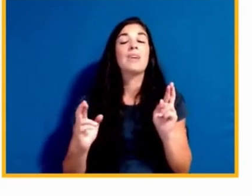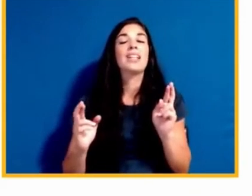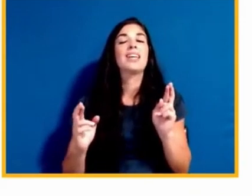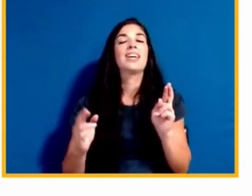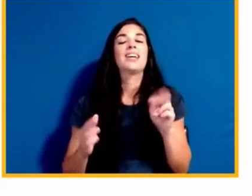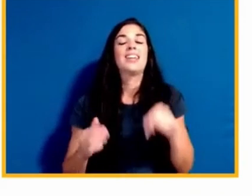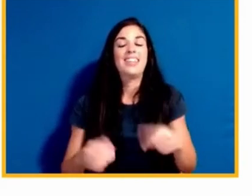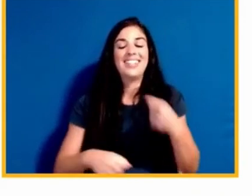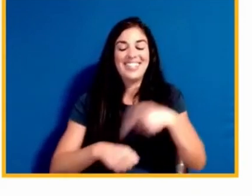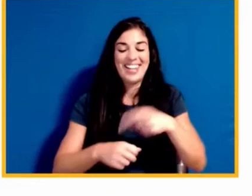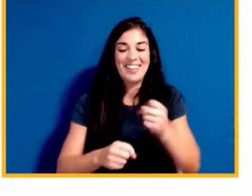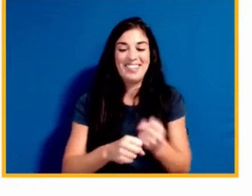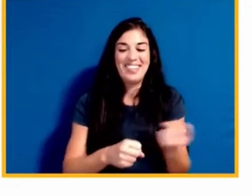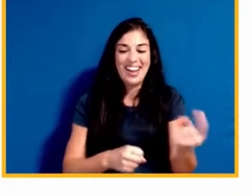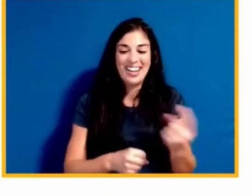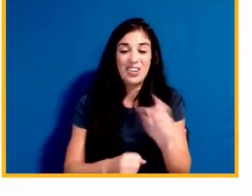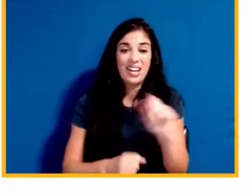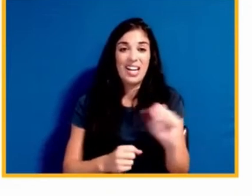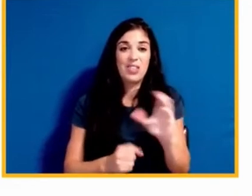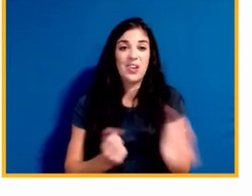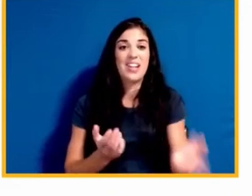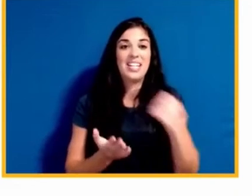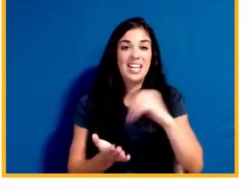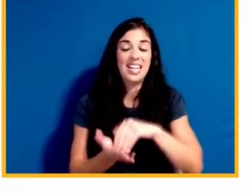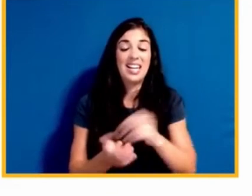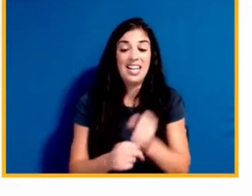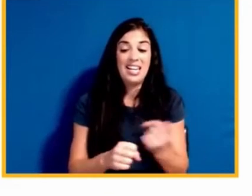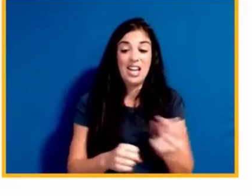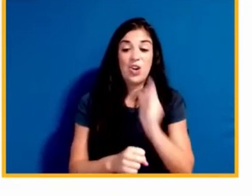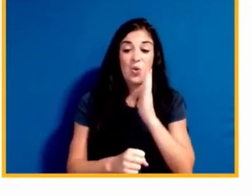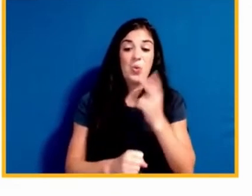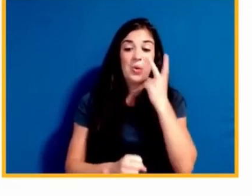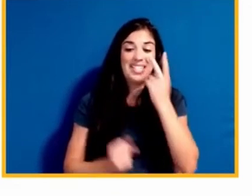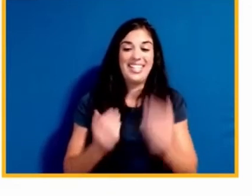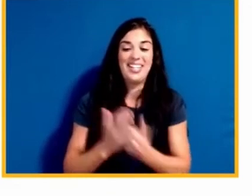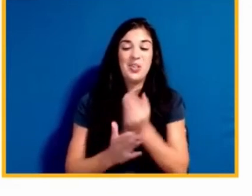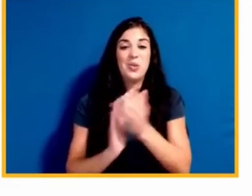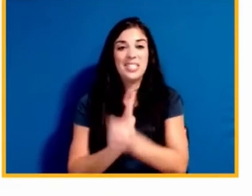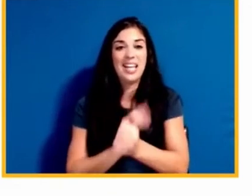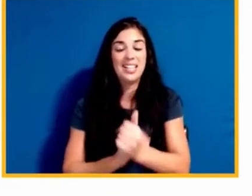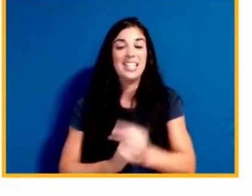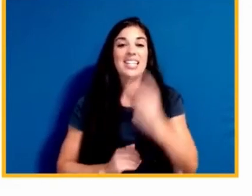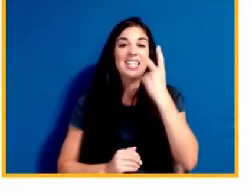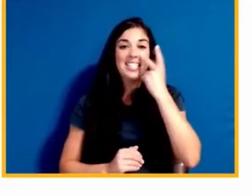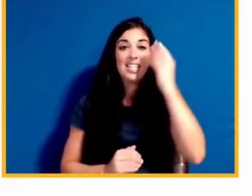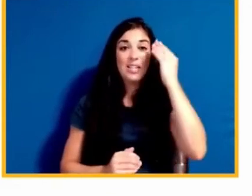when the next Anthrocon rolls around, we can see all this new talent, we can see all of these familiar faces, and we can